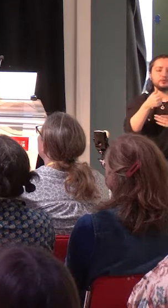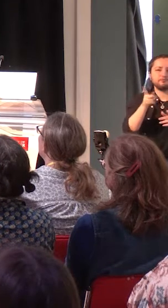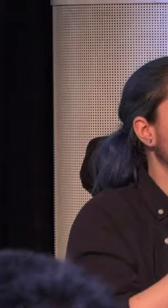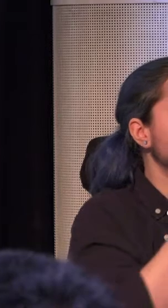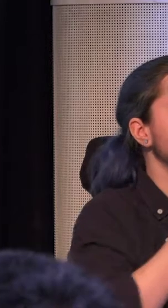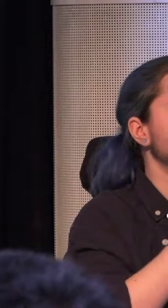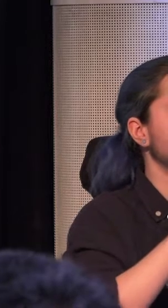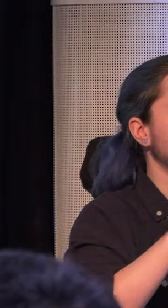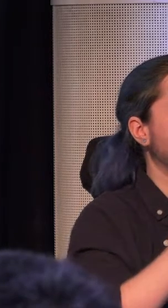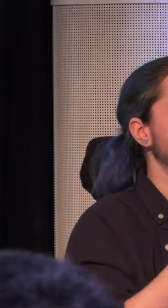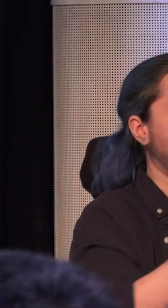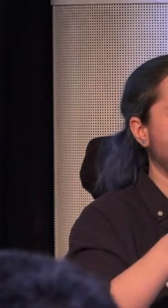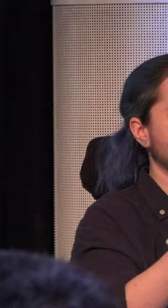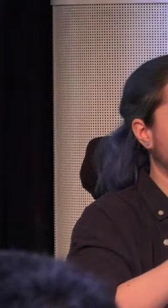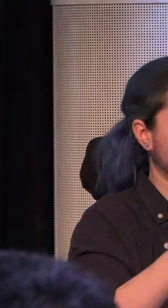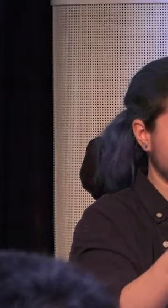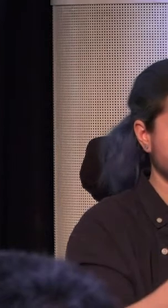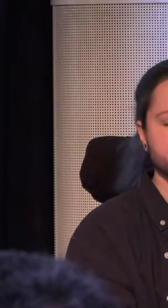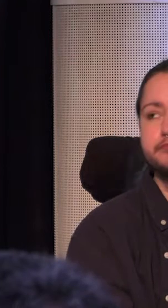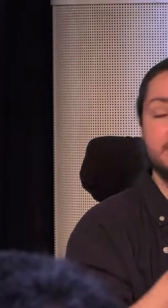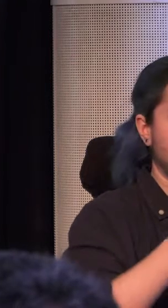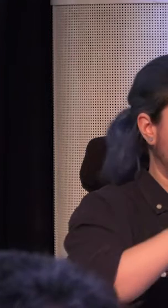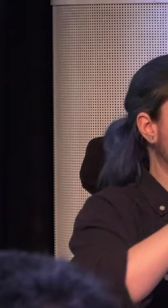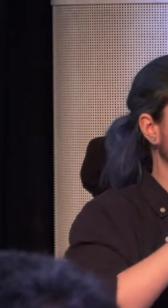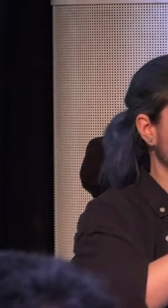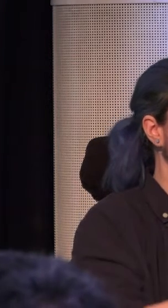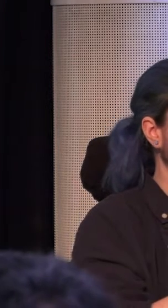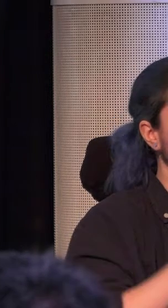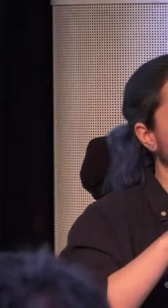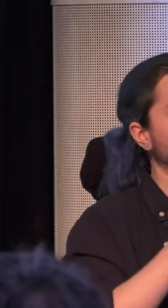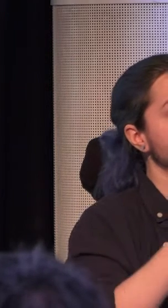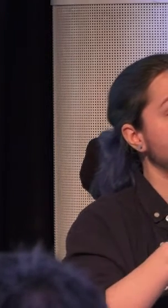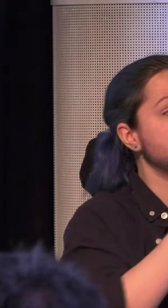and our most complex project to date. Communicative technology was used by students, allowing them